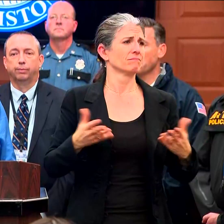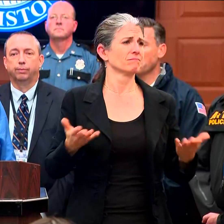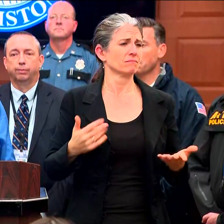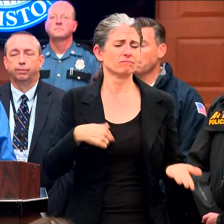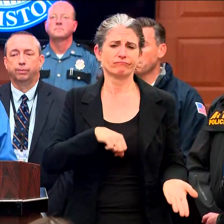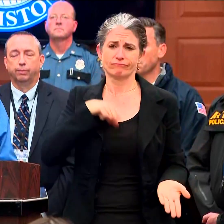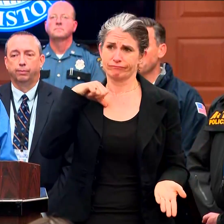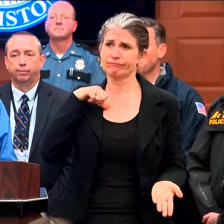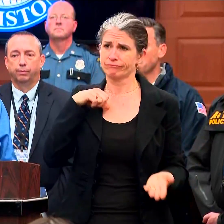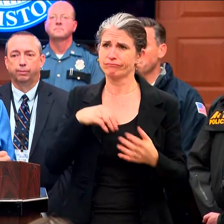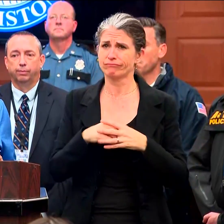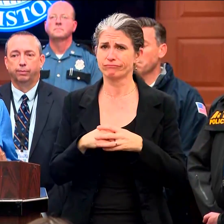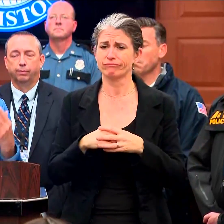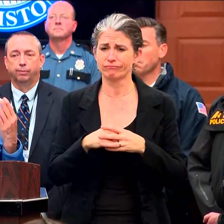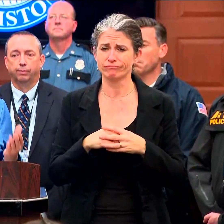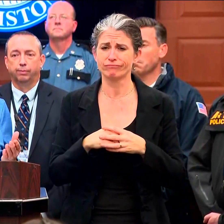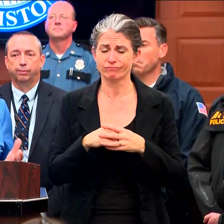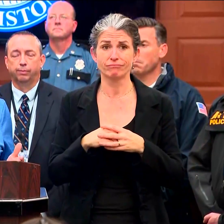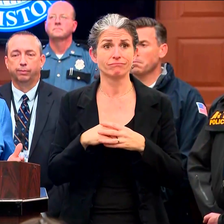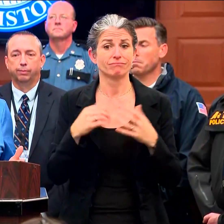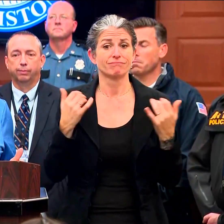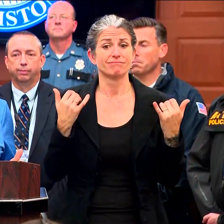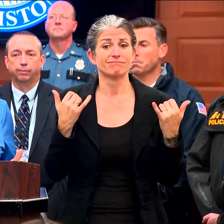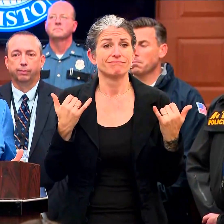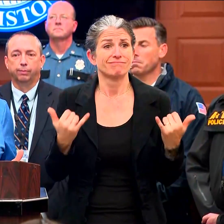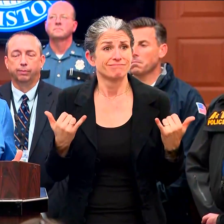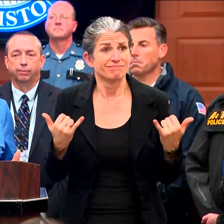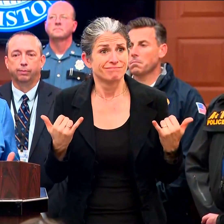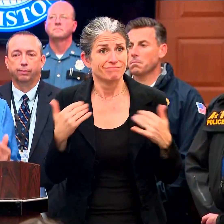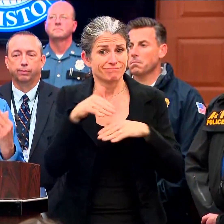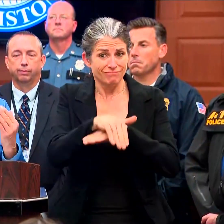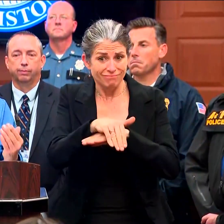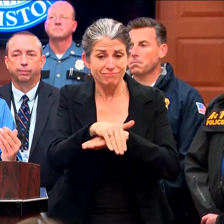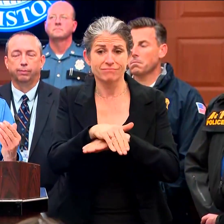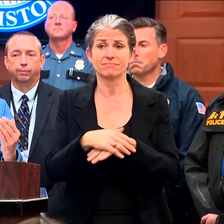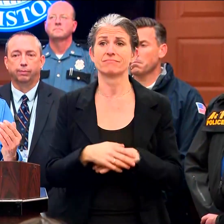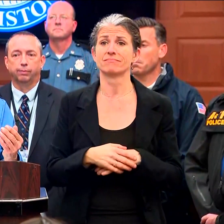The city of Lewiston and the State of Maine begin to move forward